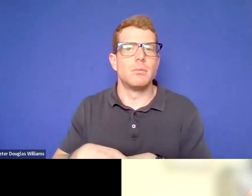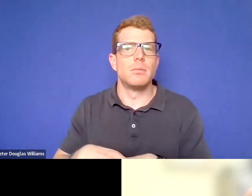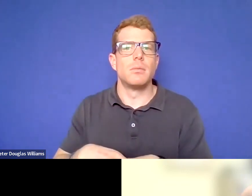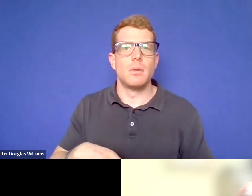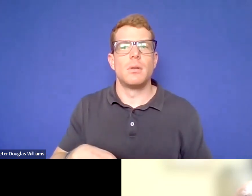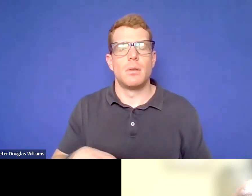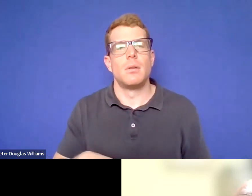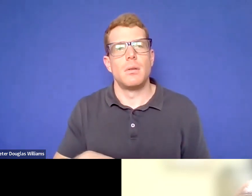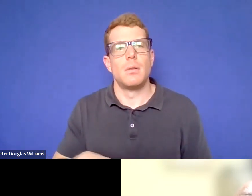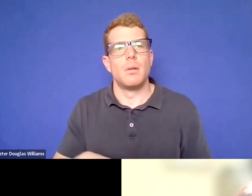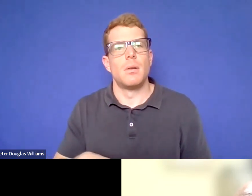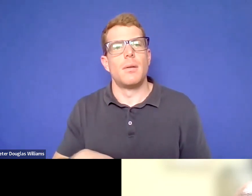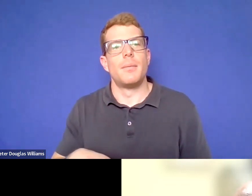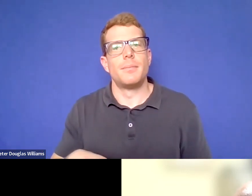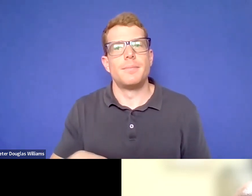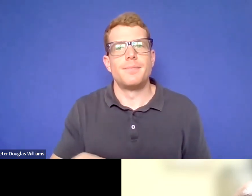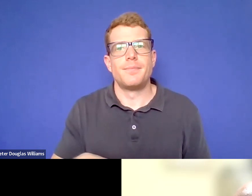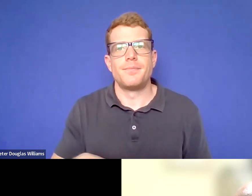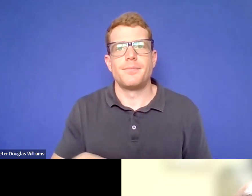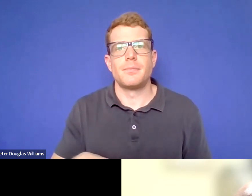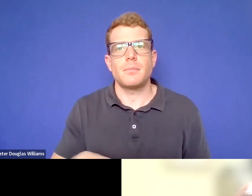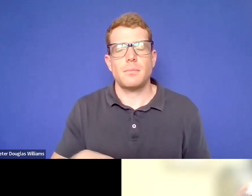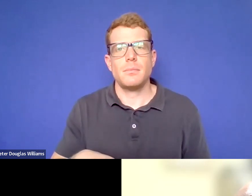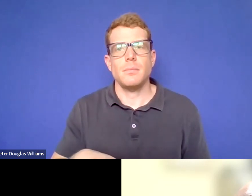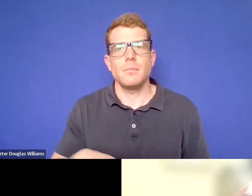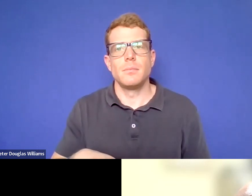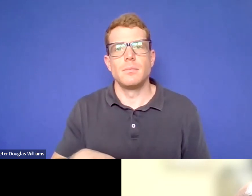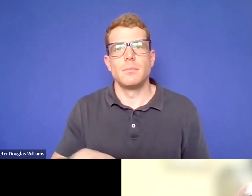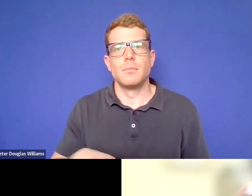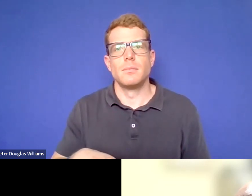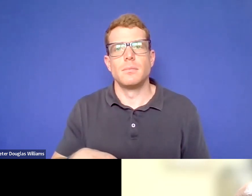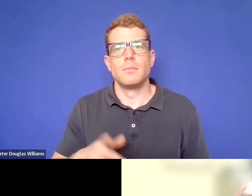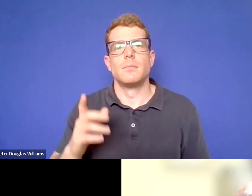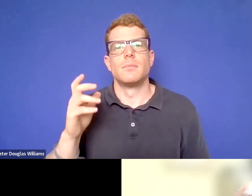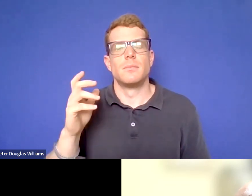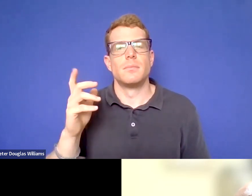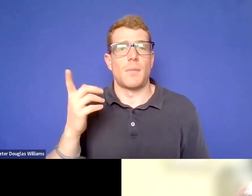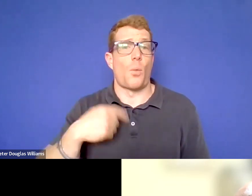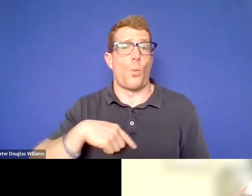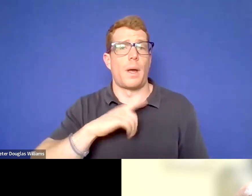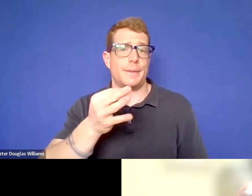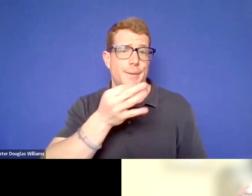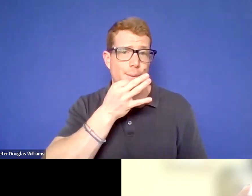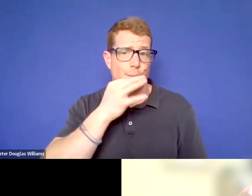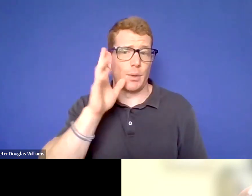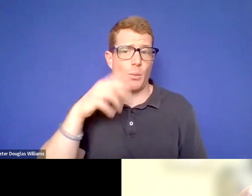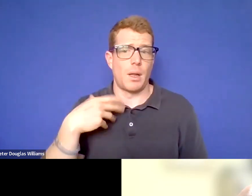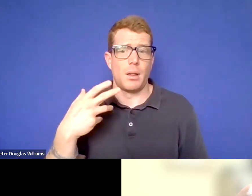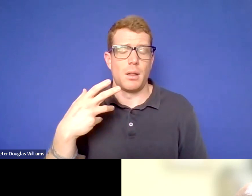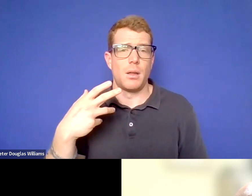That would be they would. Okay. and we are about to put up our